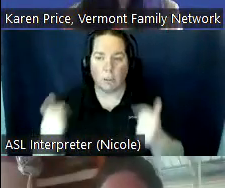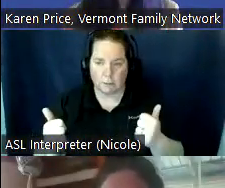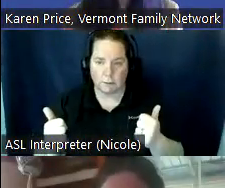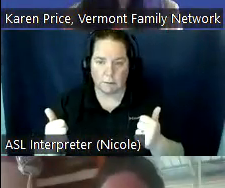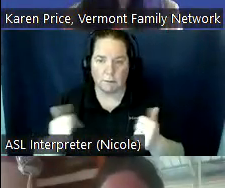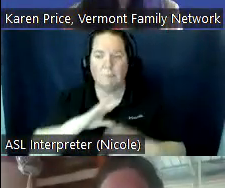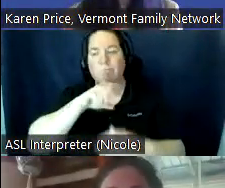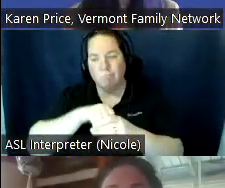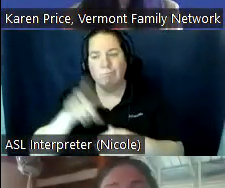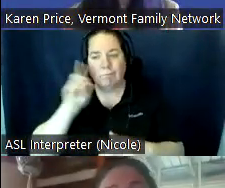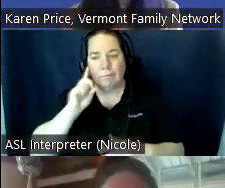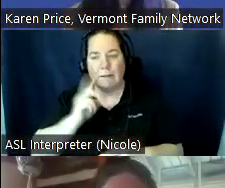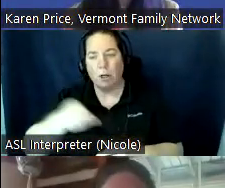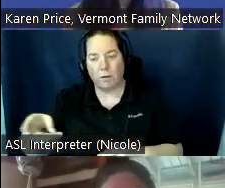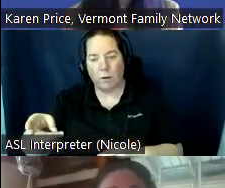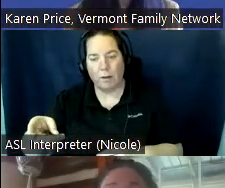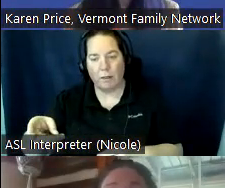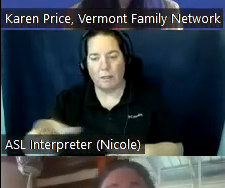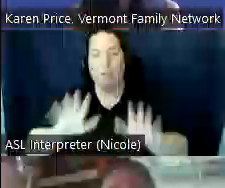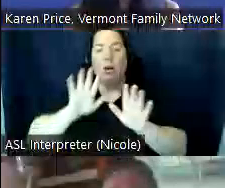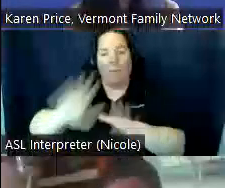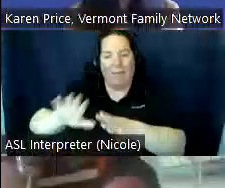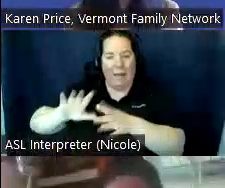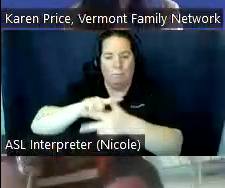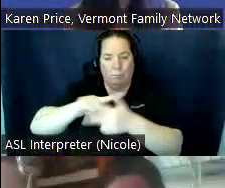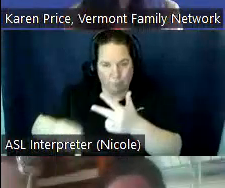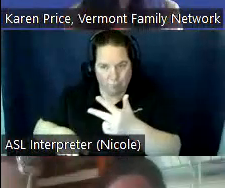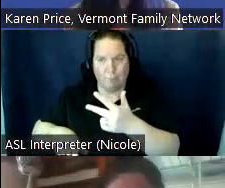and hard of hearing. So for that disability category and for the other disability categories,